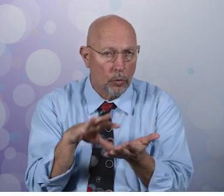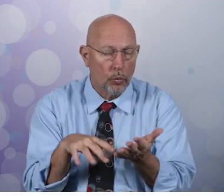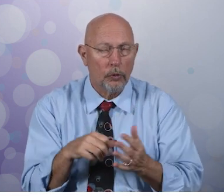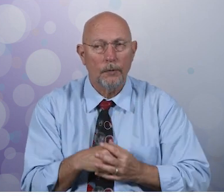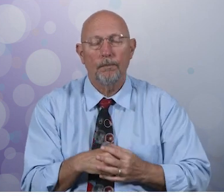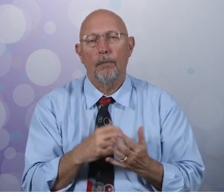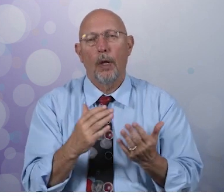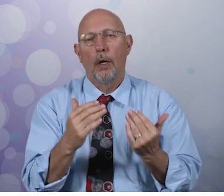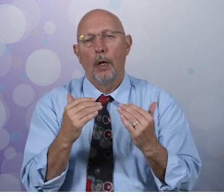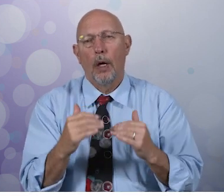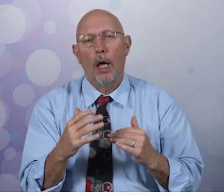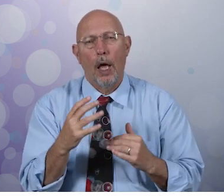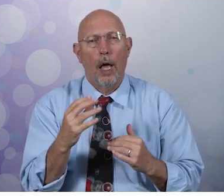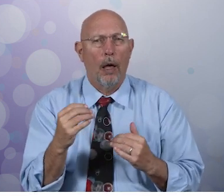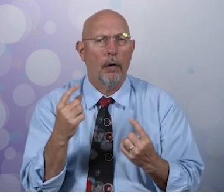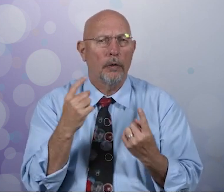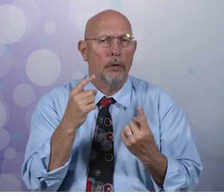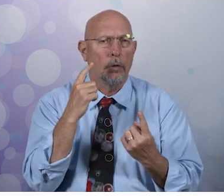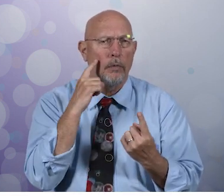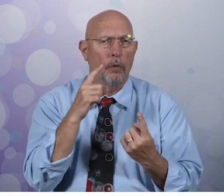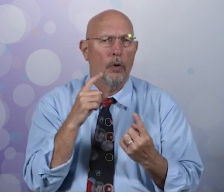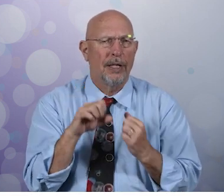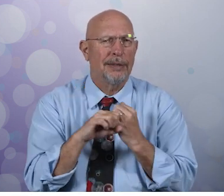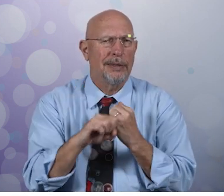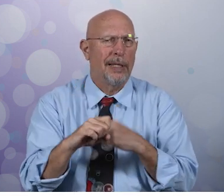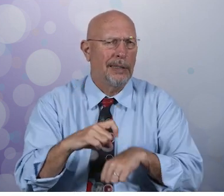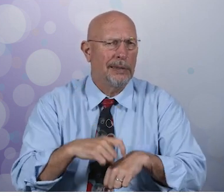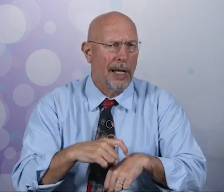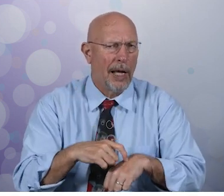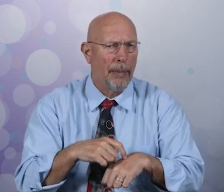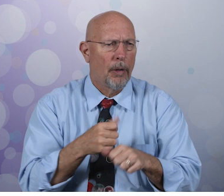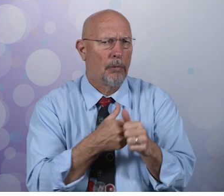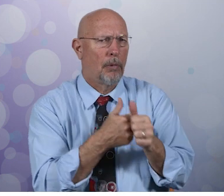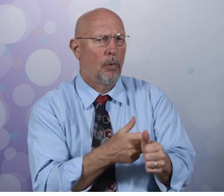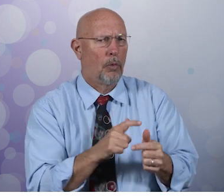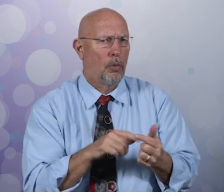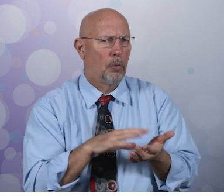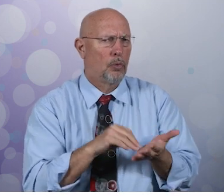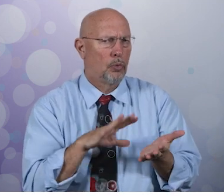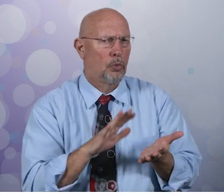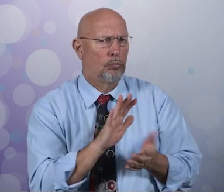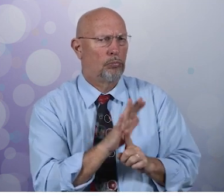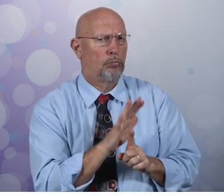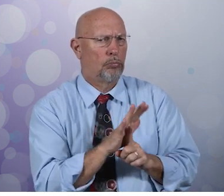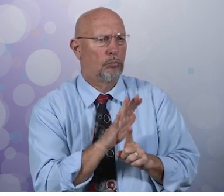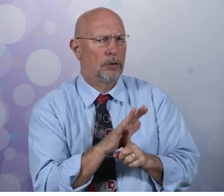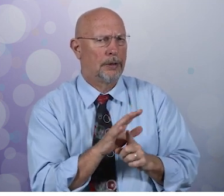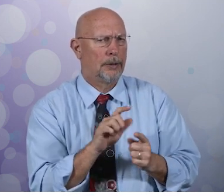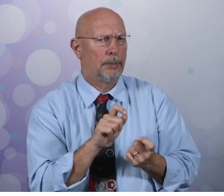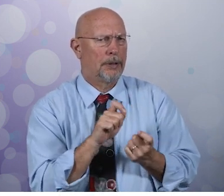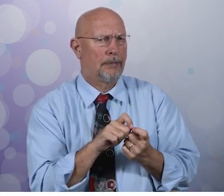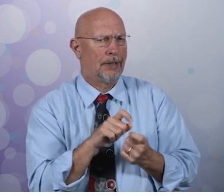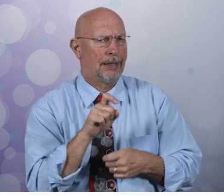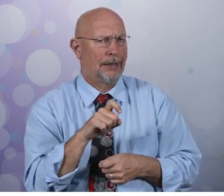And consideration for extended time, again, according to the student's specific needs for processing.